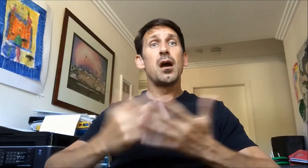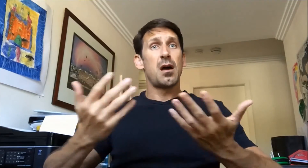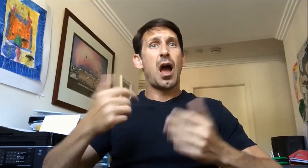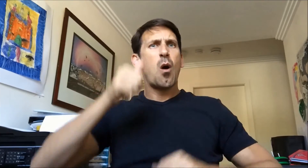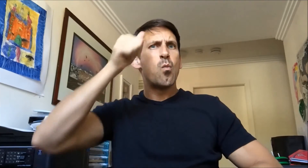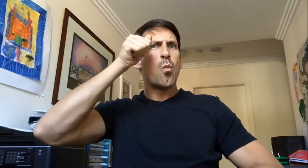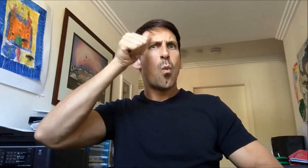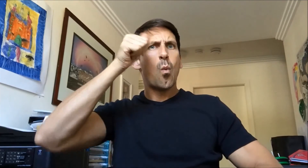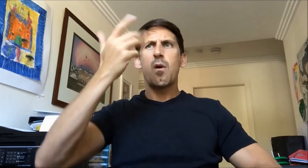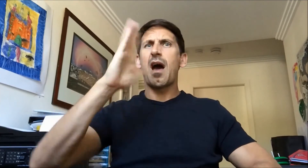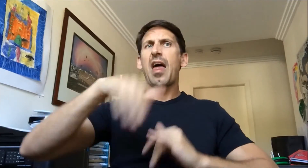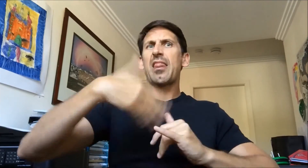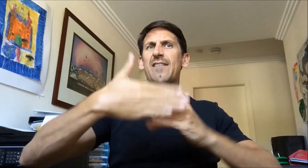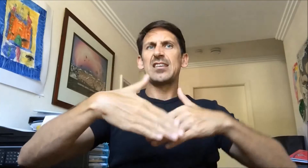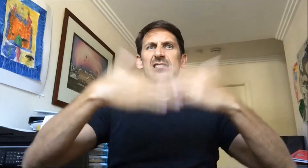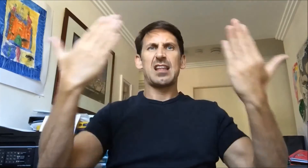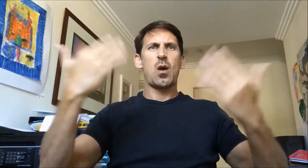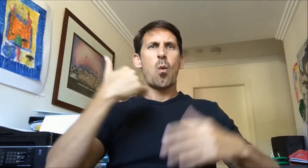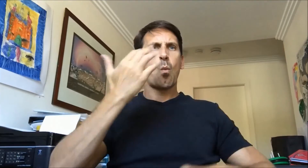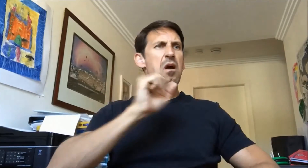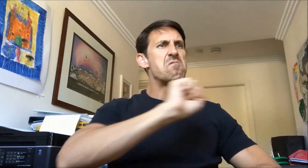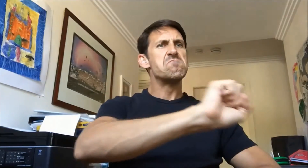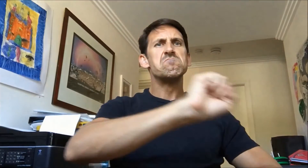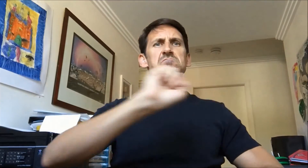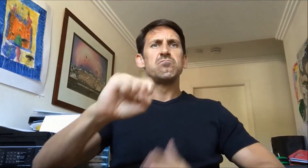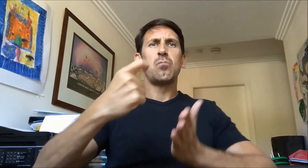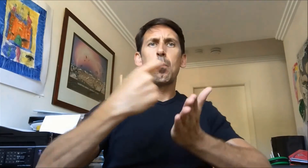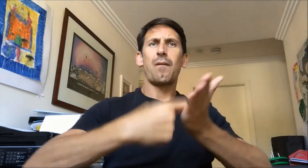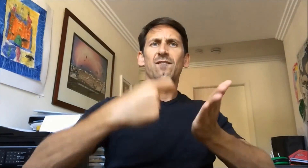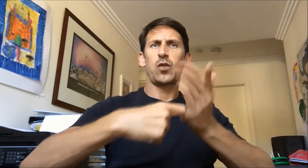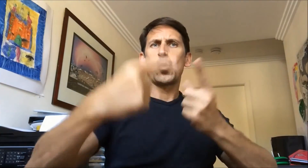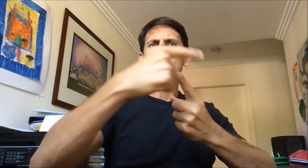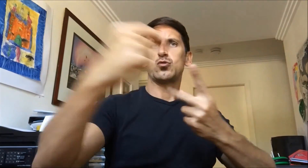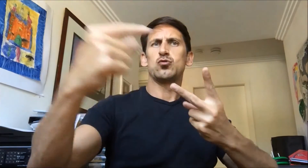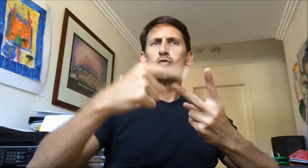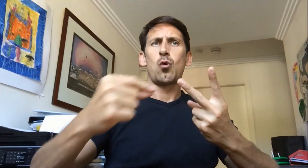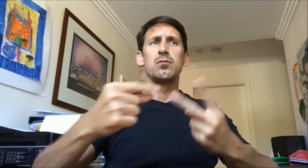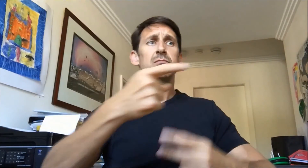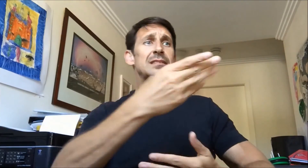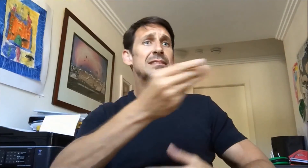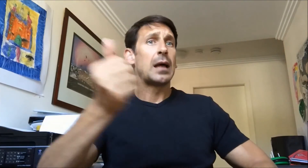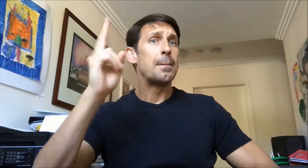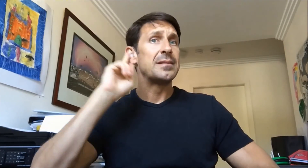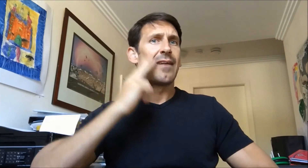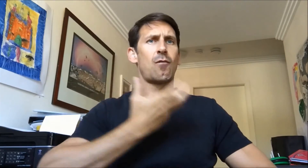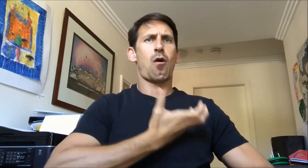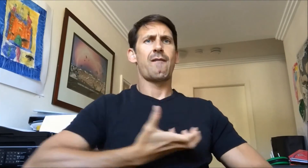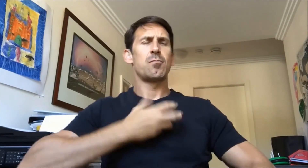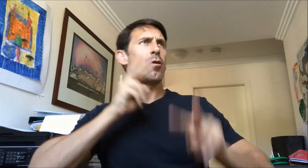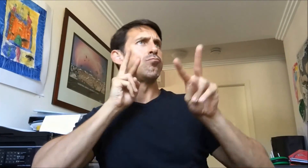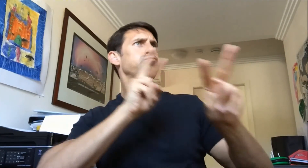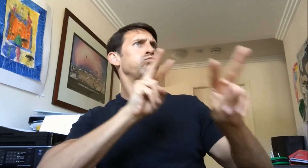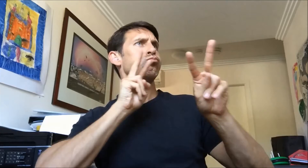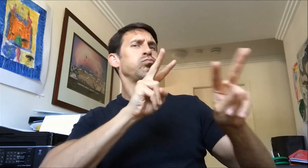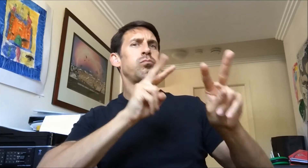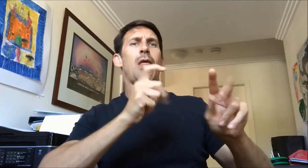I know that at the end of the day, if given the choice, people have their own preference for either interpreting or captioning. Some deaf people feel more comfortable